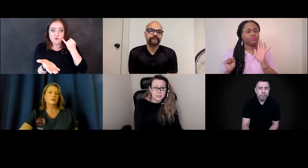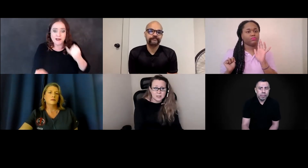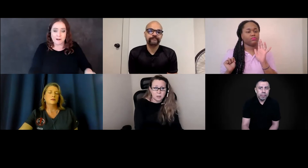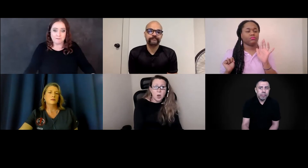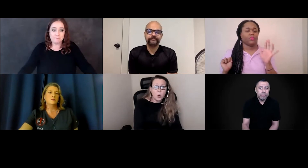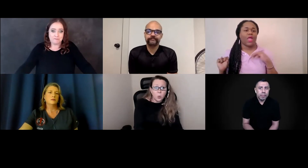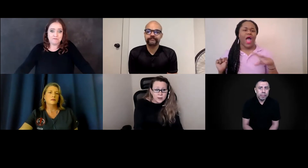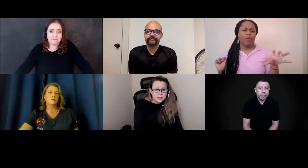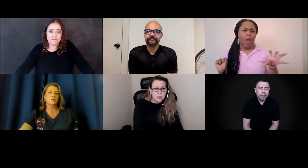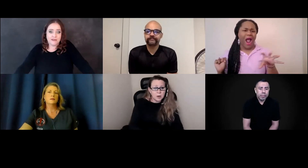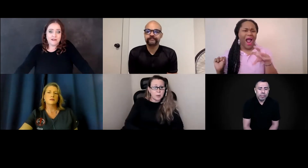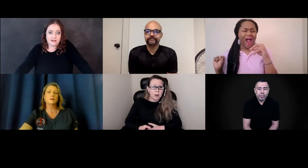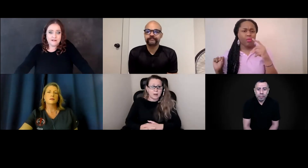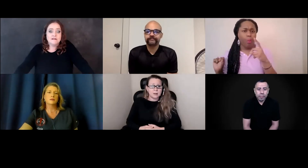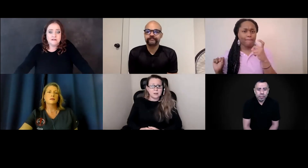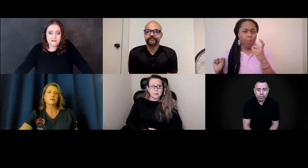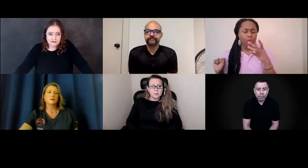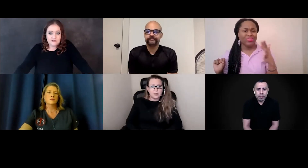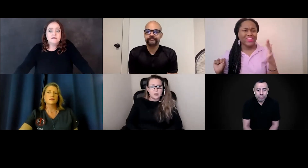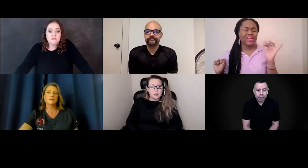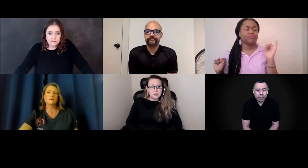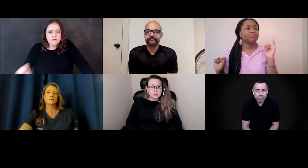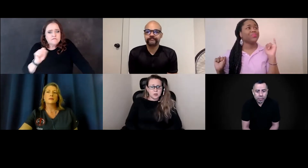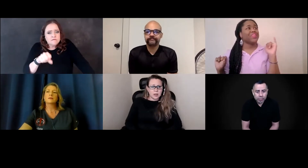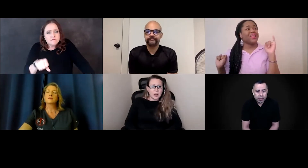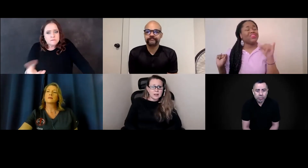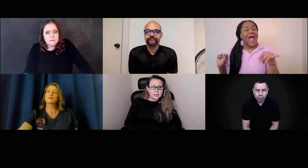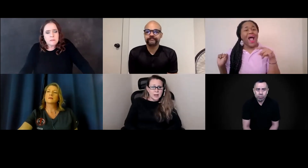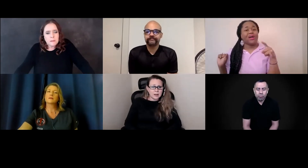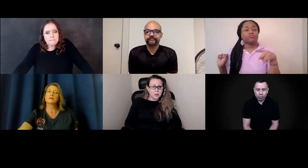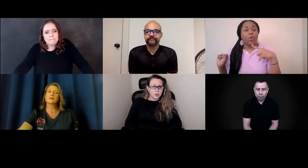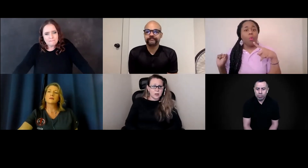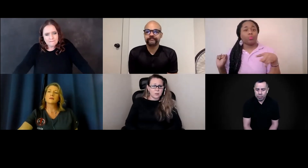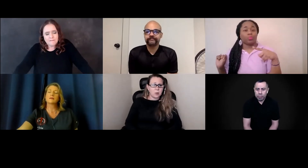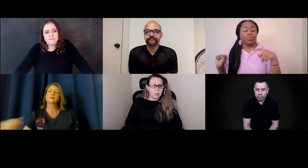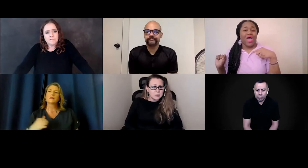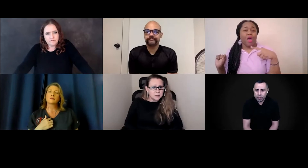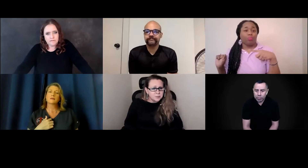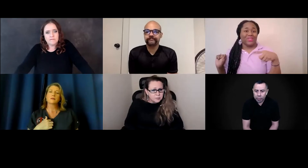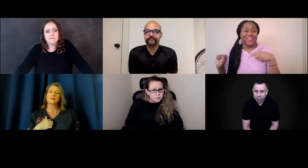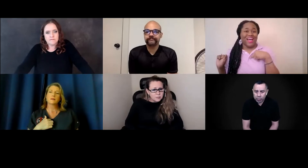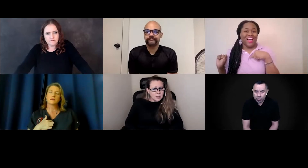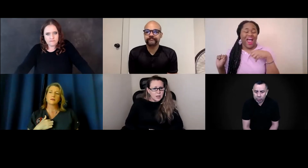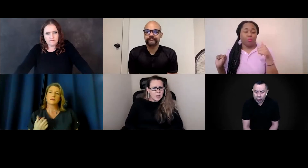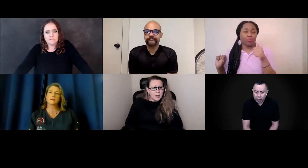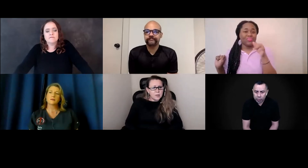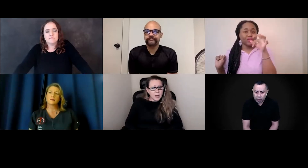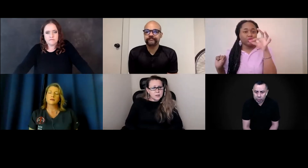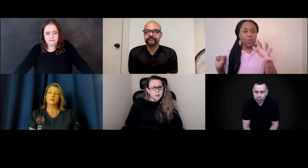We need to keep an open mind. Julia Kennedy: I'd like to add another thing if you don't mind.